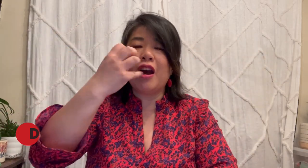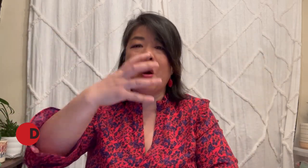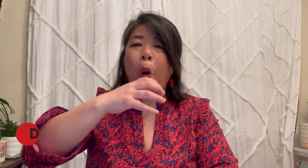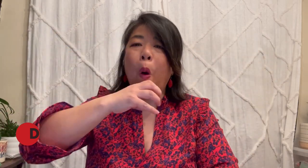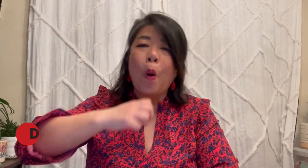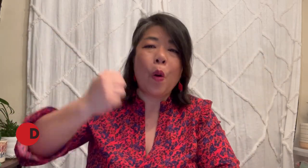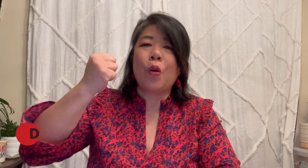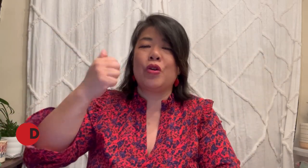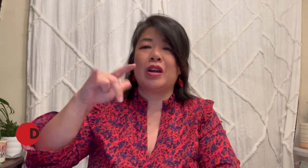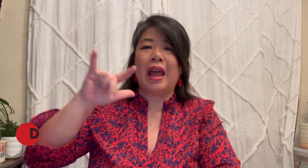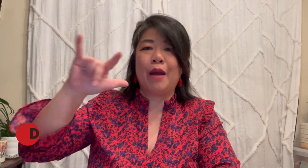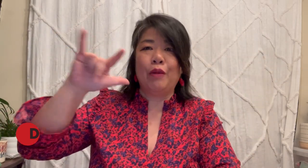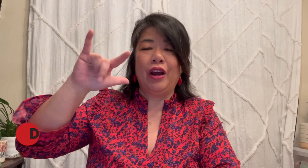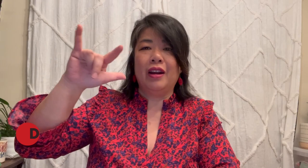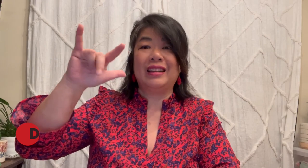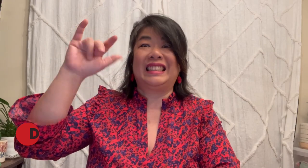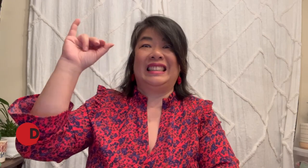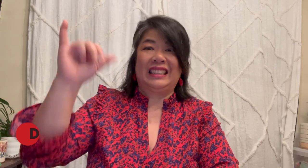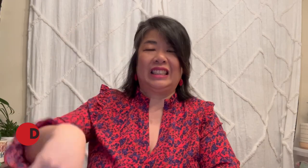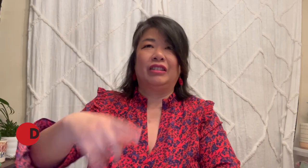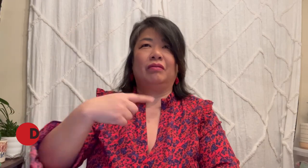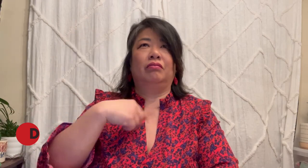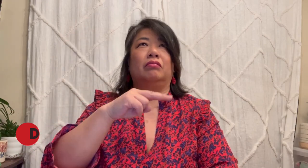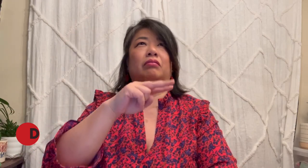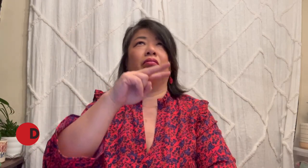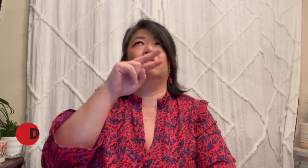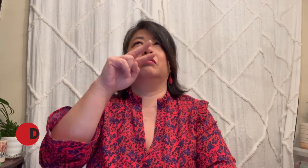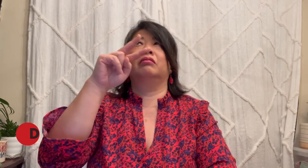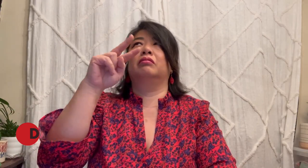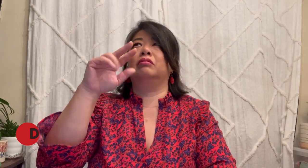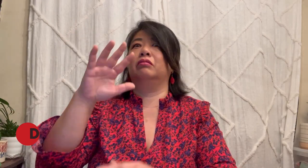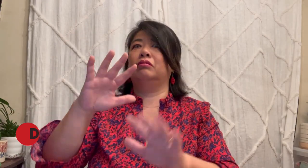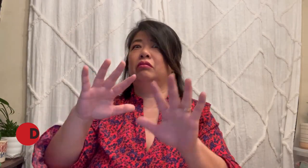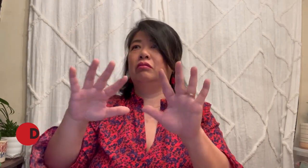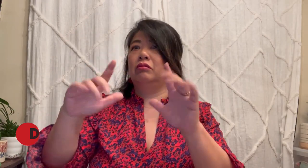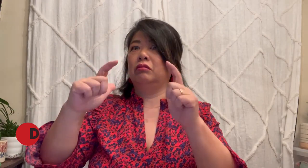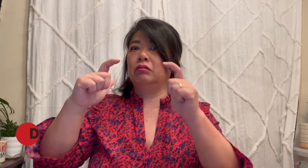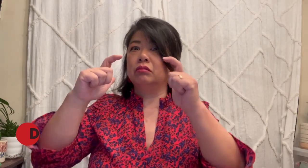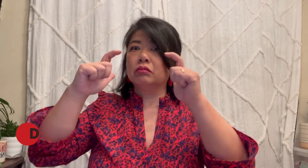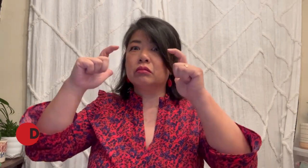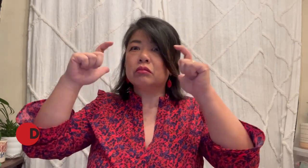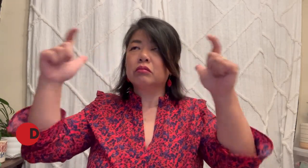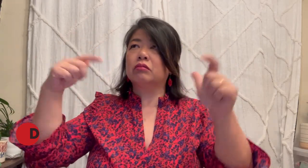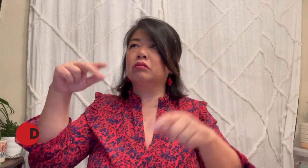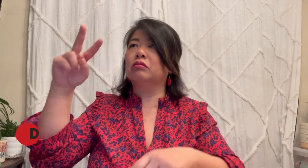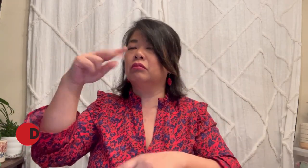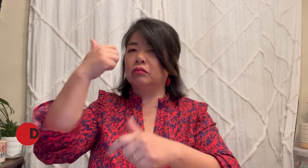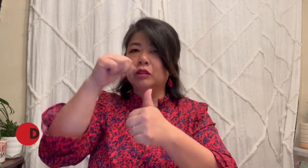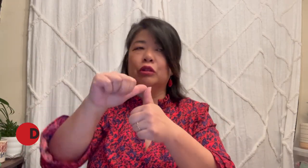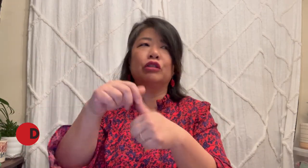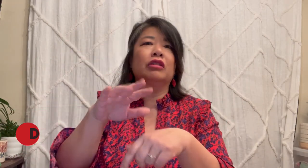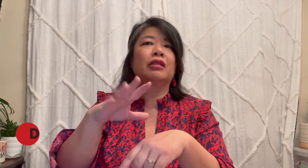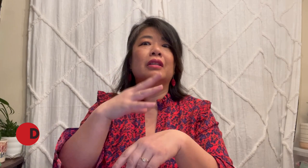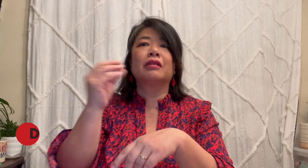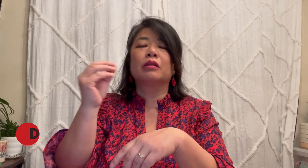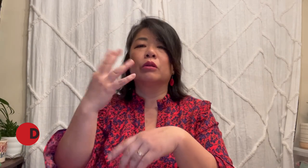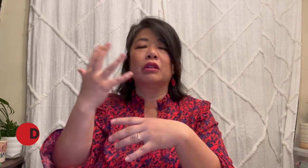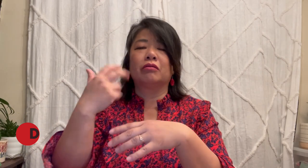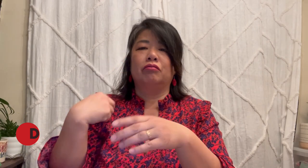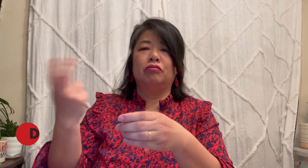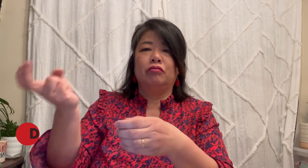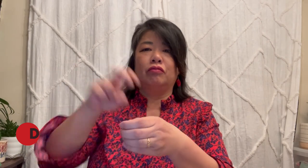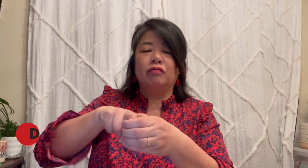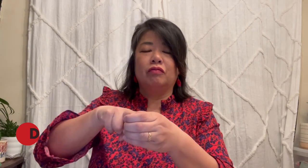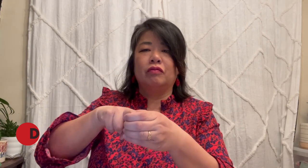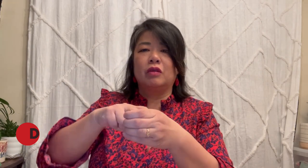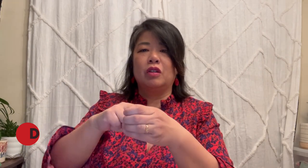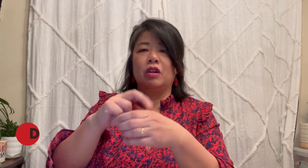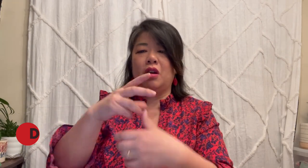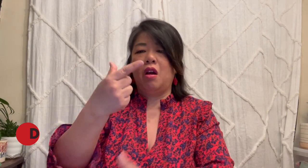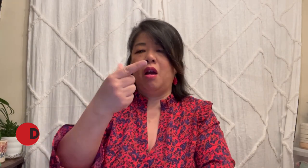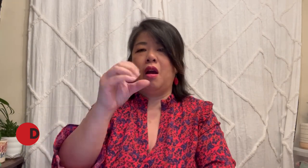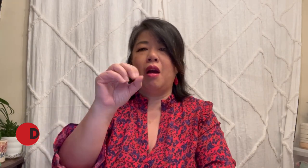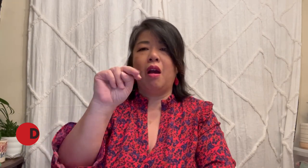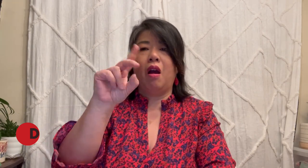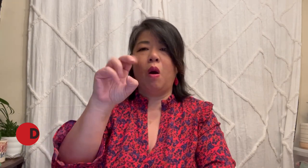was something huge. We were at the airport and it was massive.